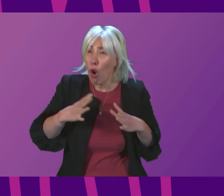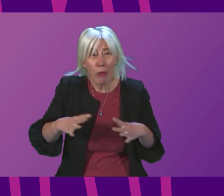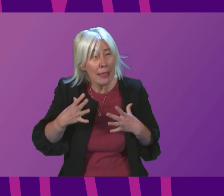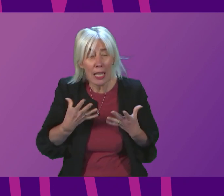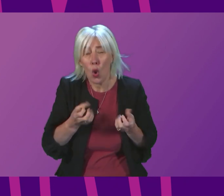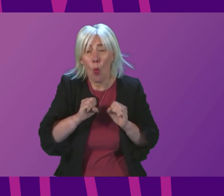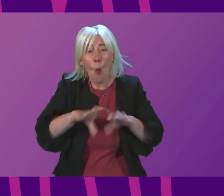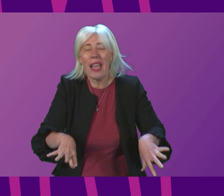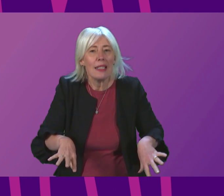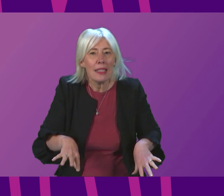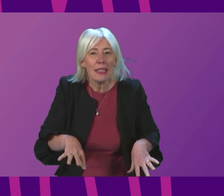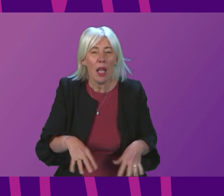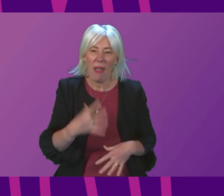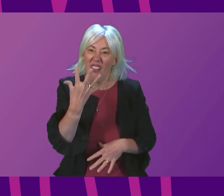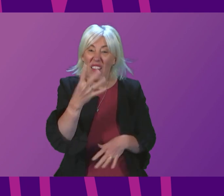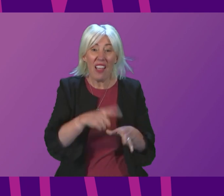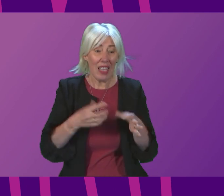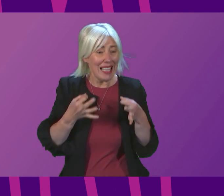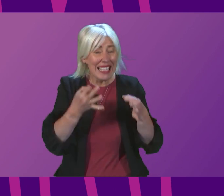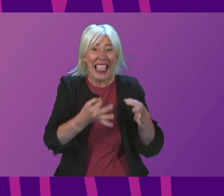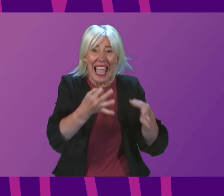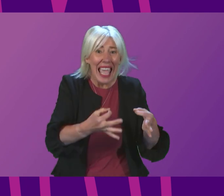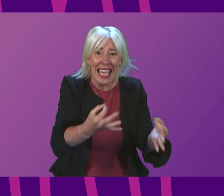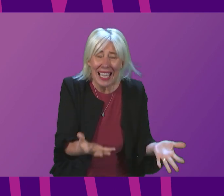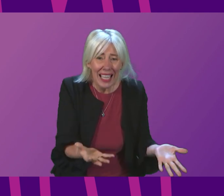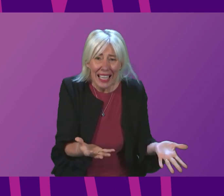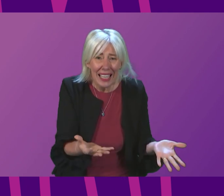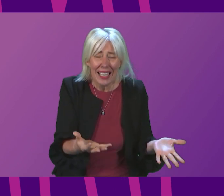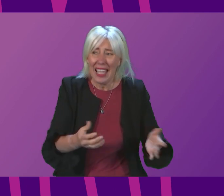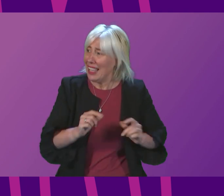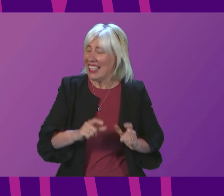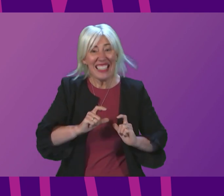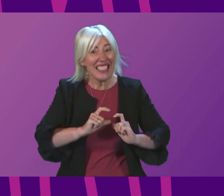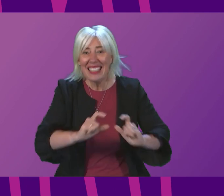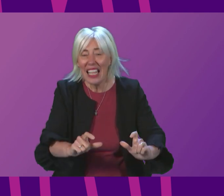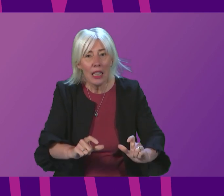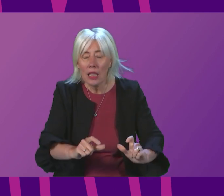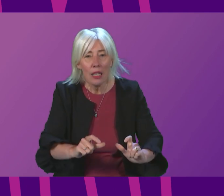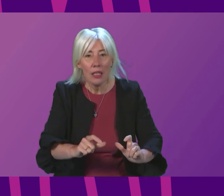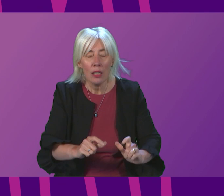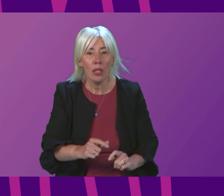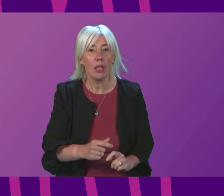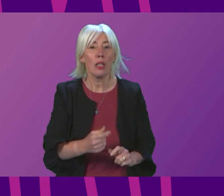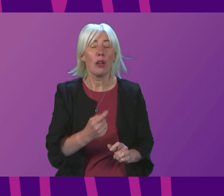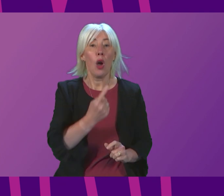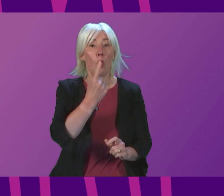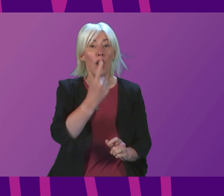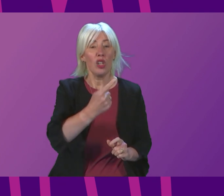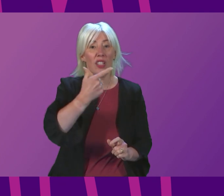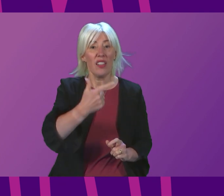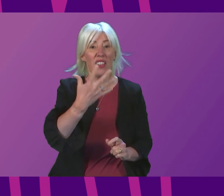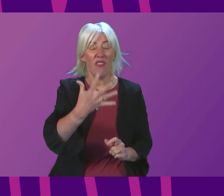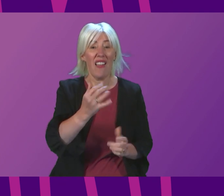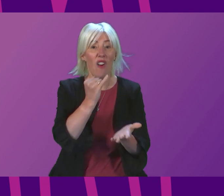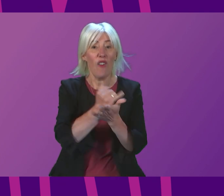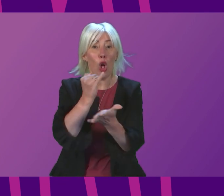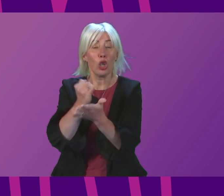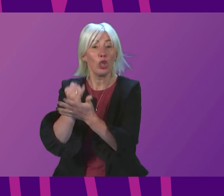There is a five-year delay at least, and there are still 175 faults with the ferries, which